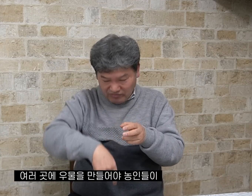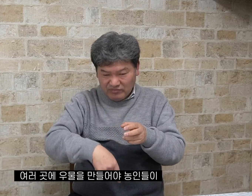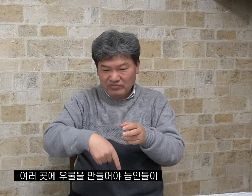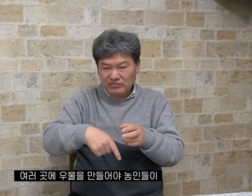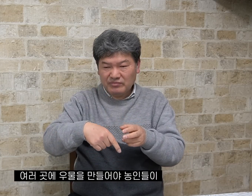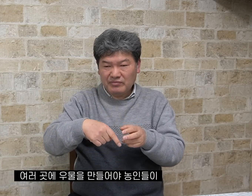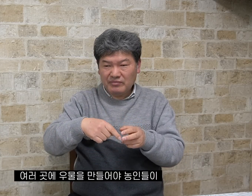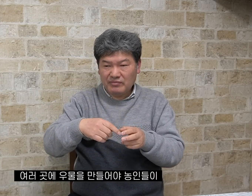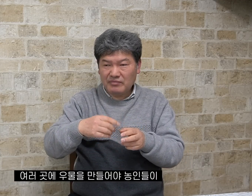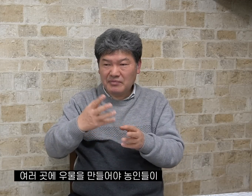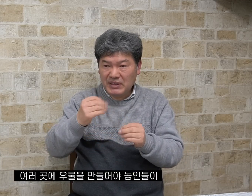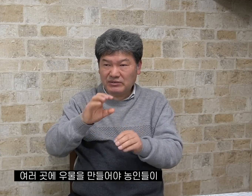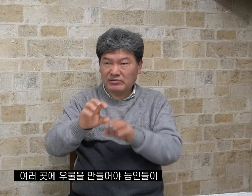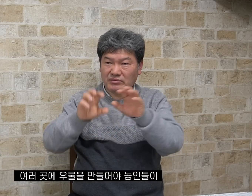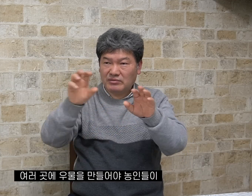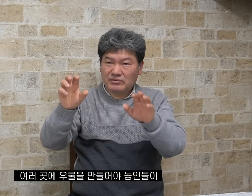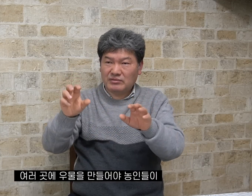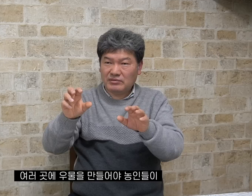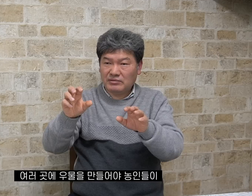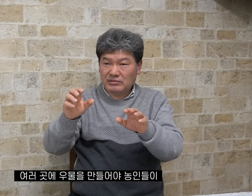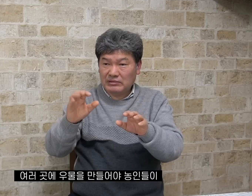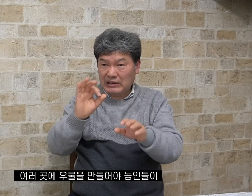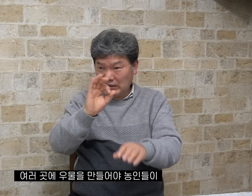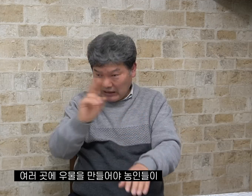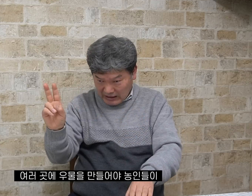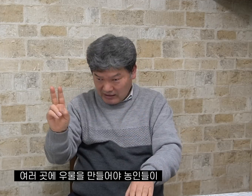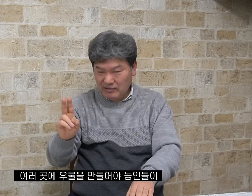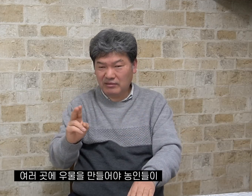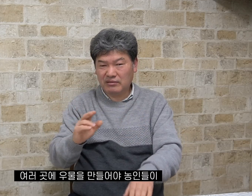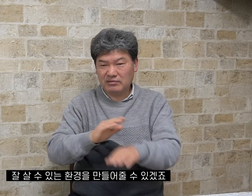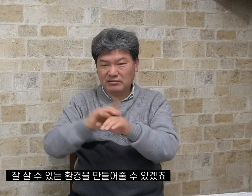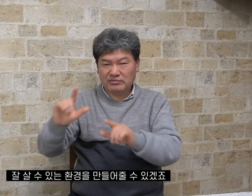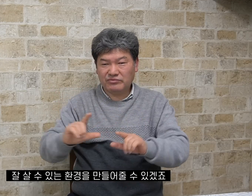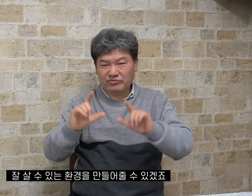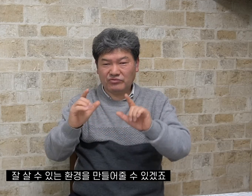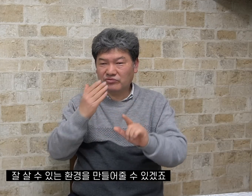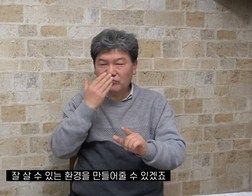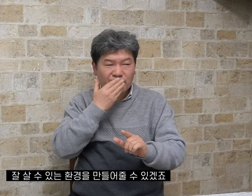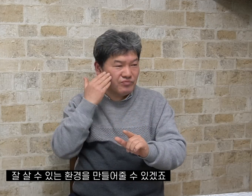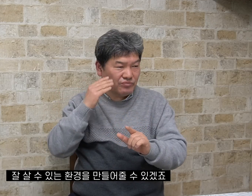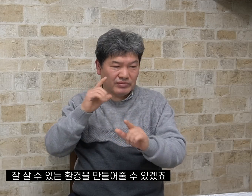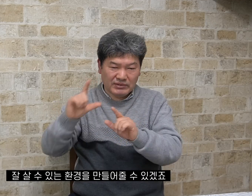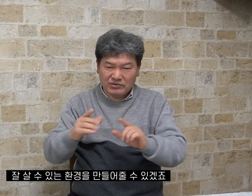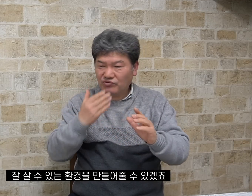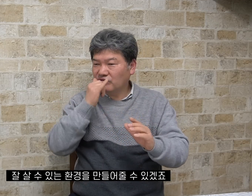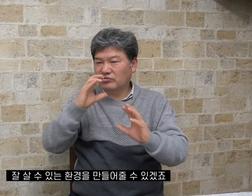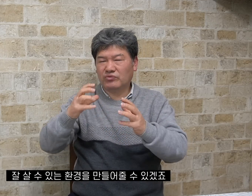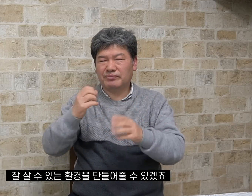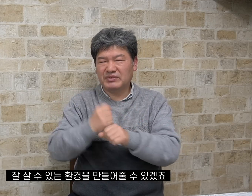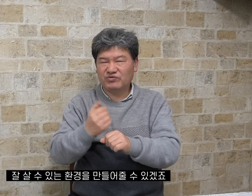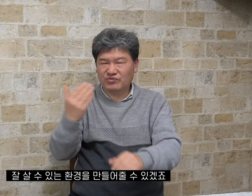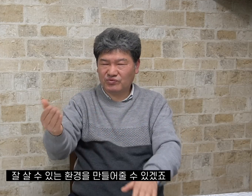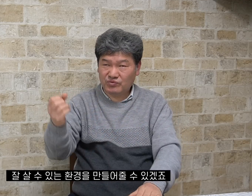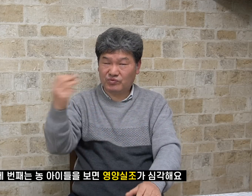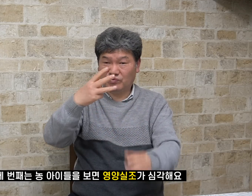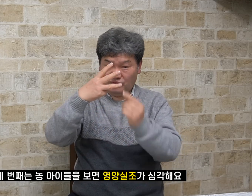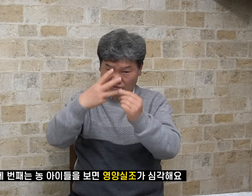By creating wells in several places, we can create an environment in which the deaf can live well.